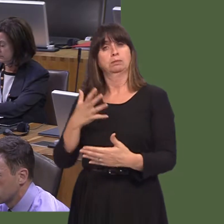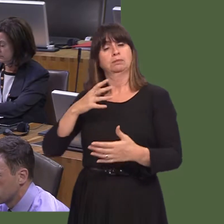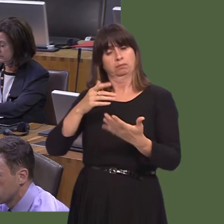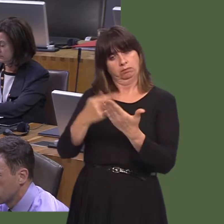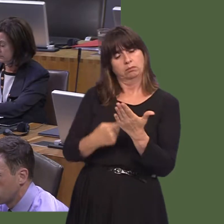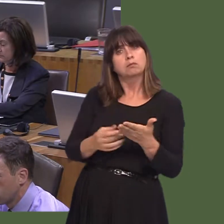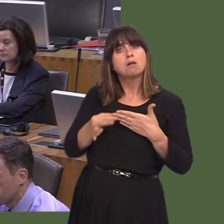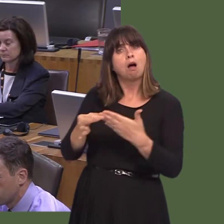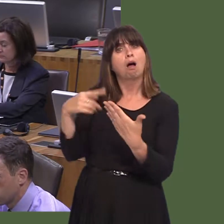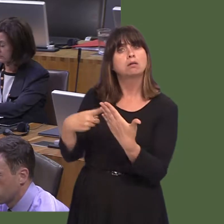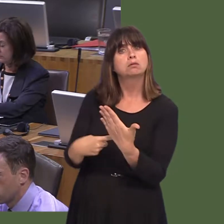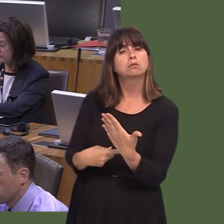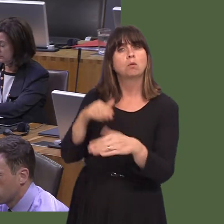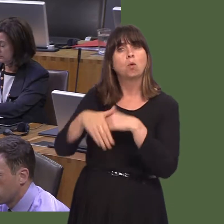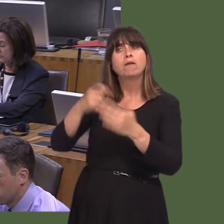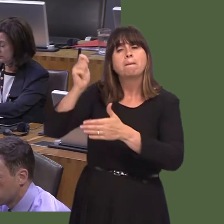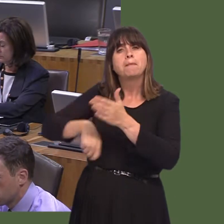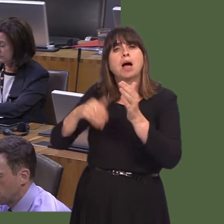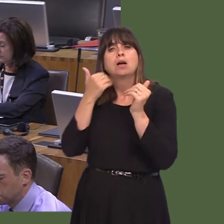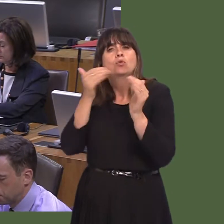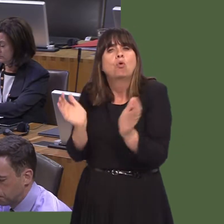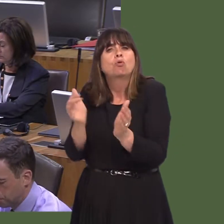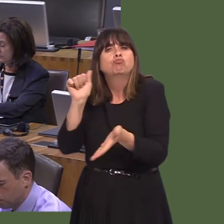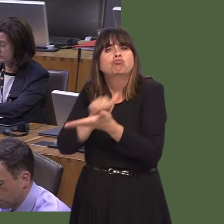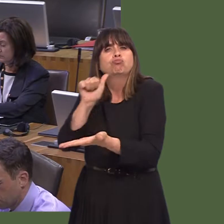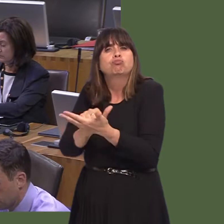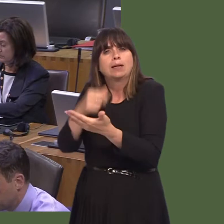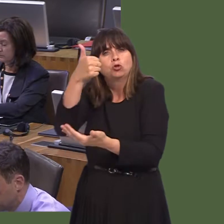or puppy. Regarding the specific issue of third-party sales, I know the Cabinet Secretary is attending